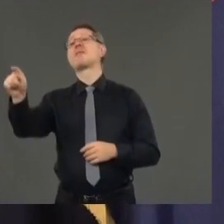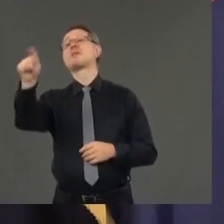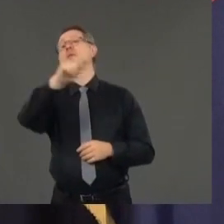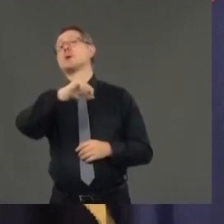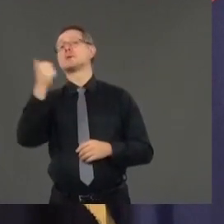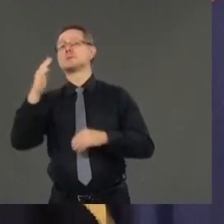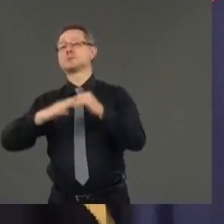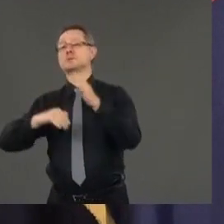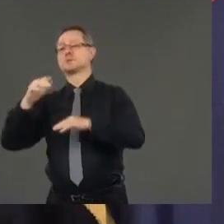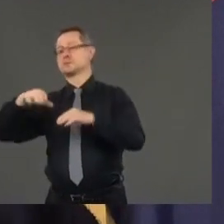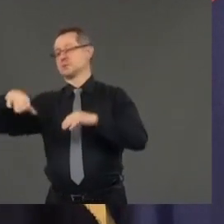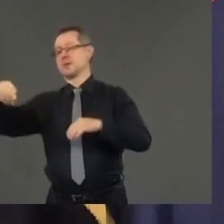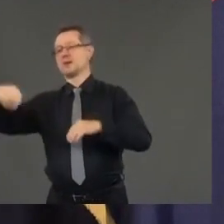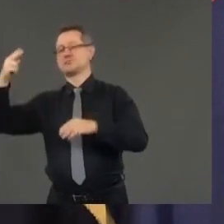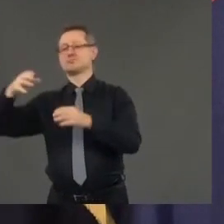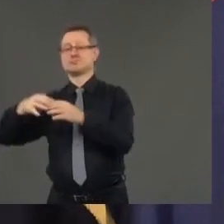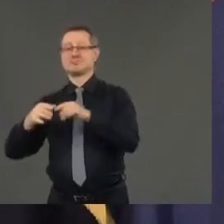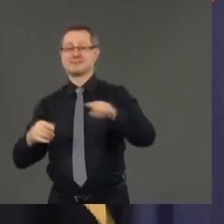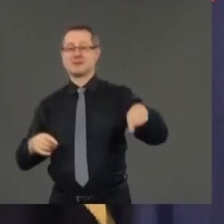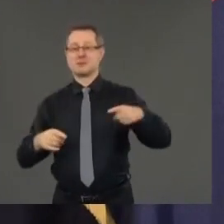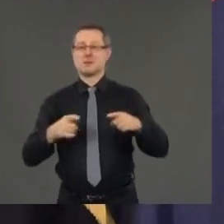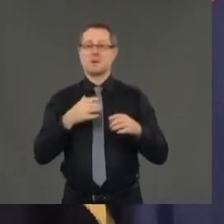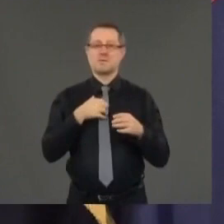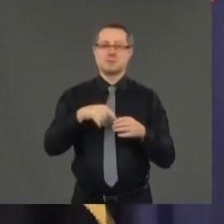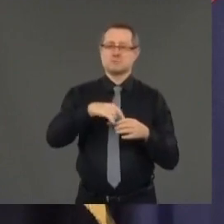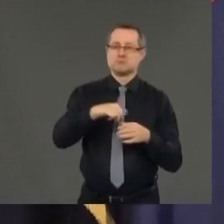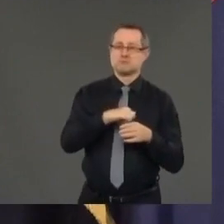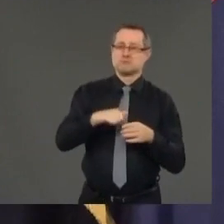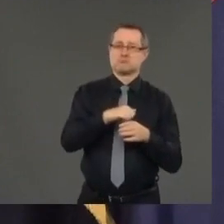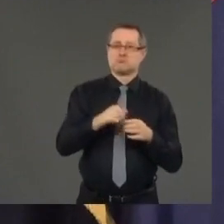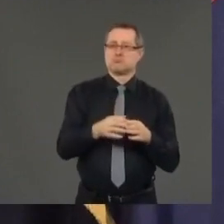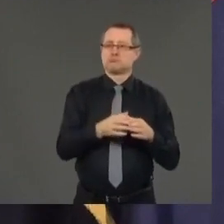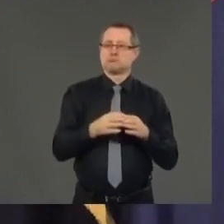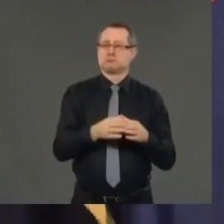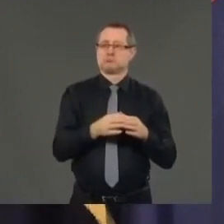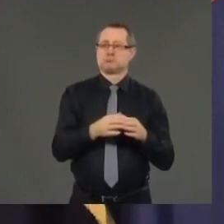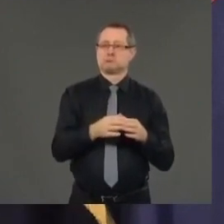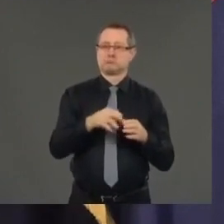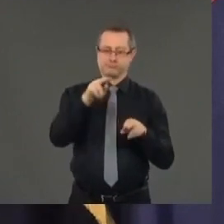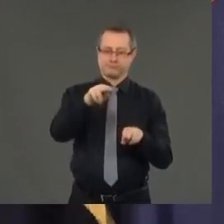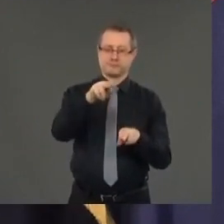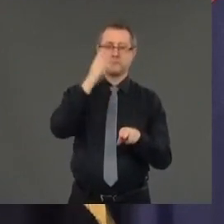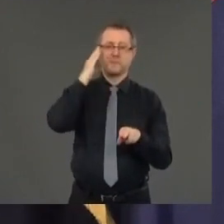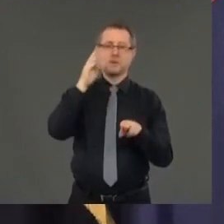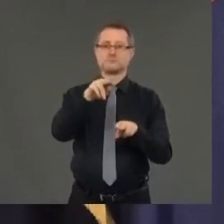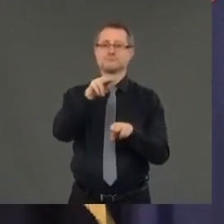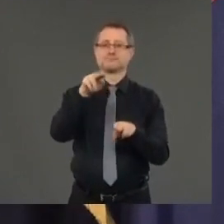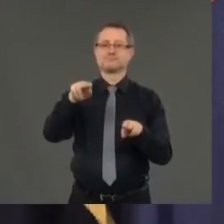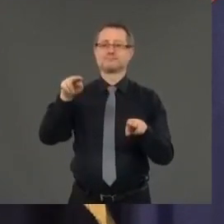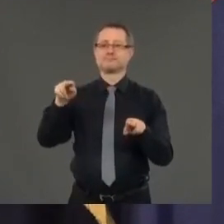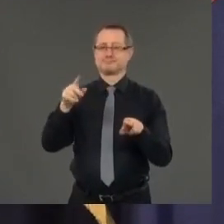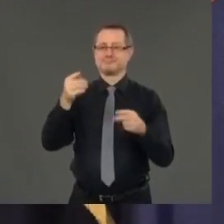THINK ABOUT IT. IN SOME WAYS IT'S WORSE THAN IN